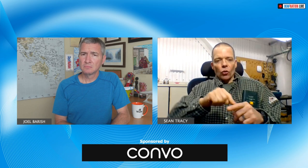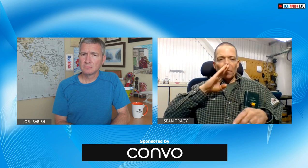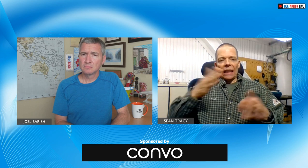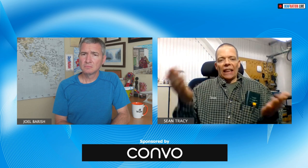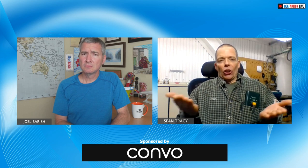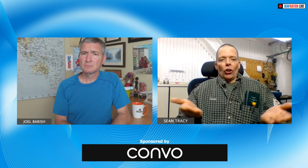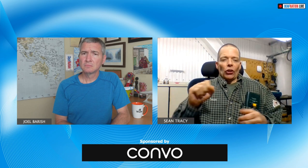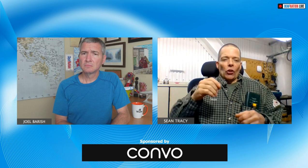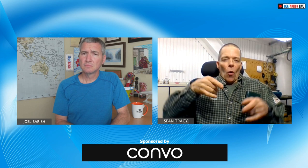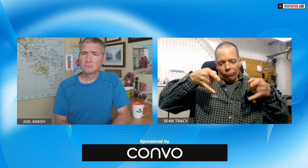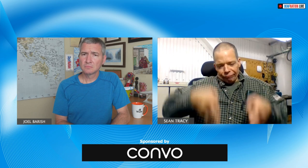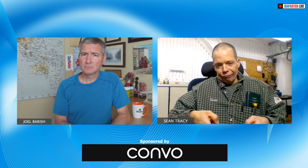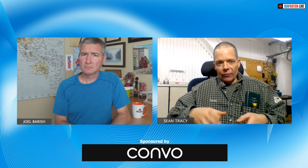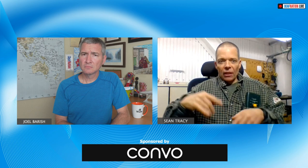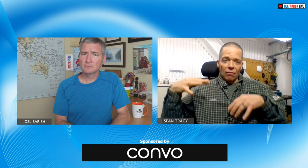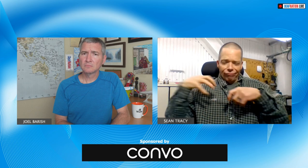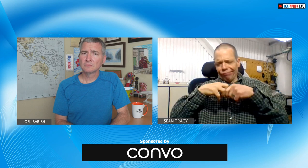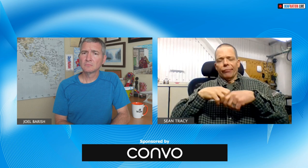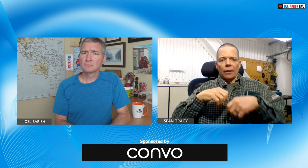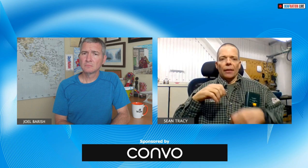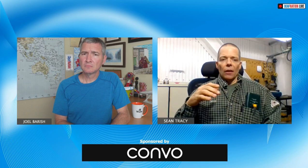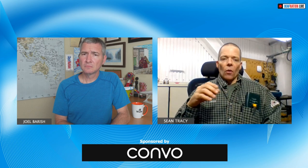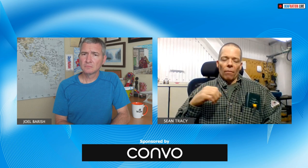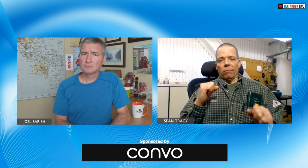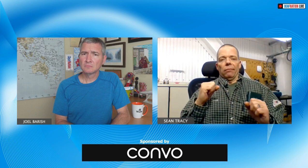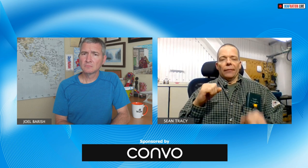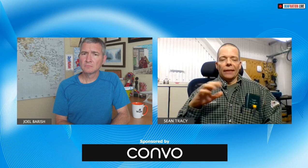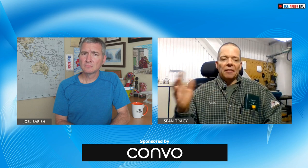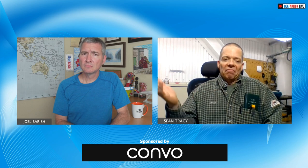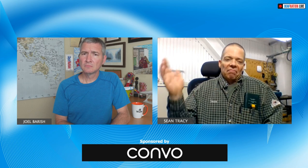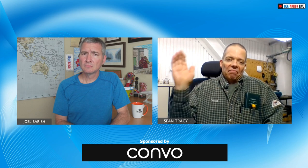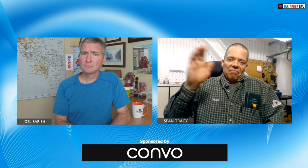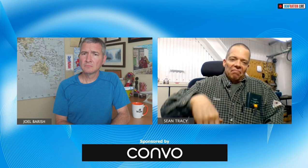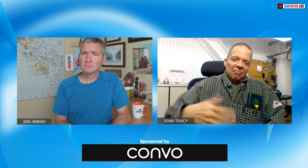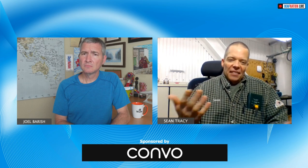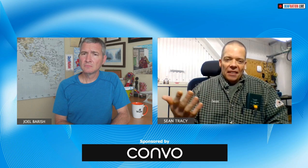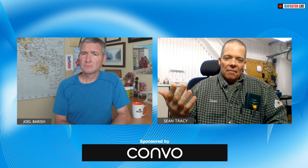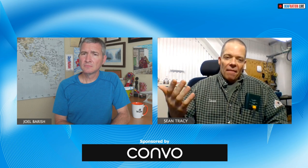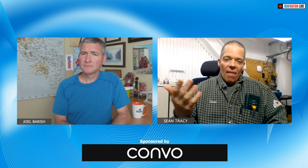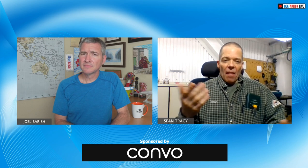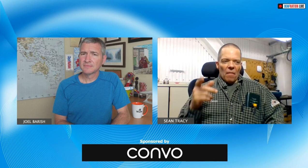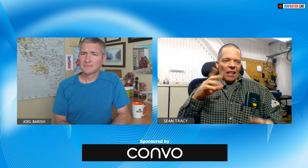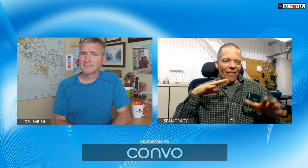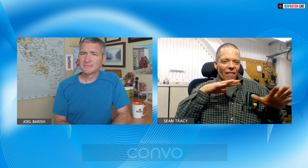to be in this environment. You'll feel the rig shake if ice hits it but it's no big deal, really.